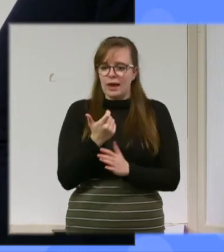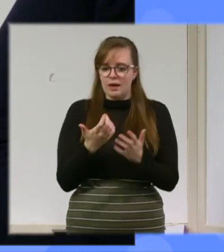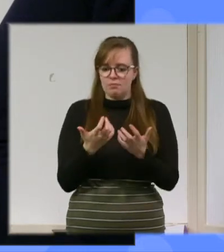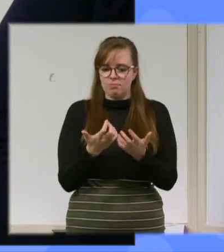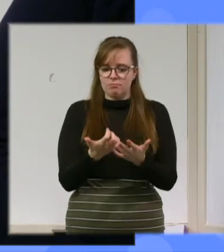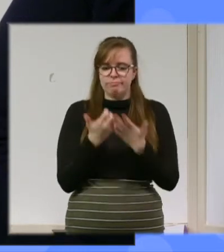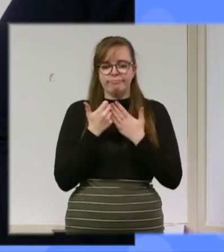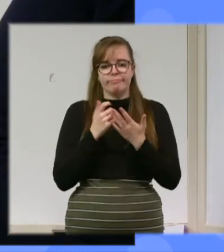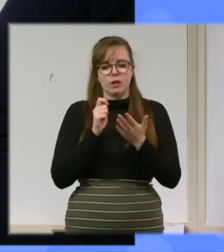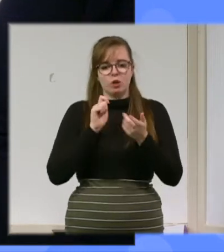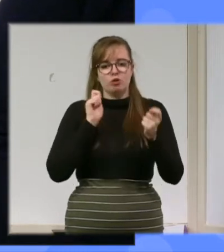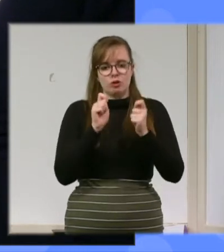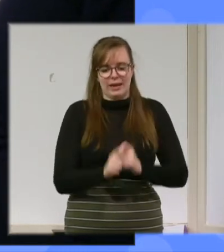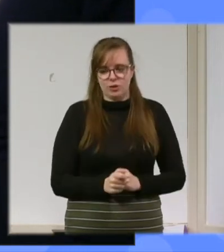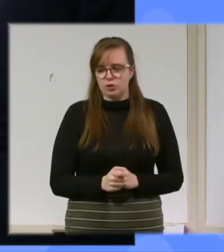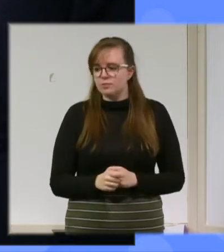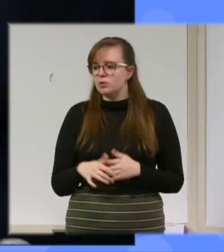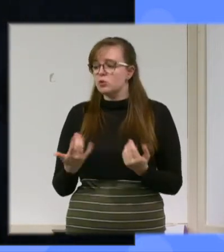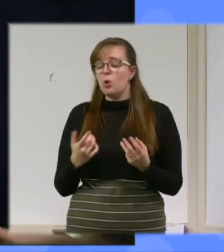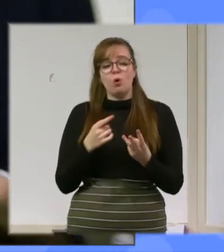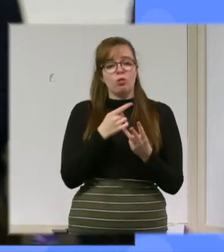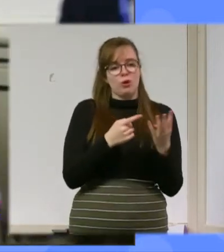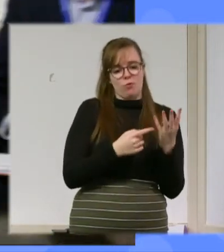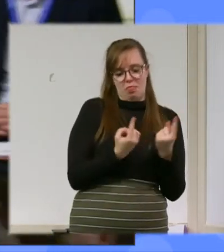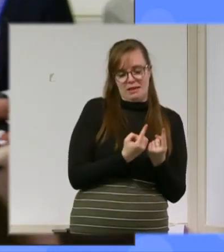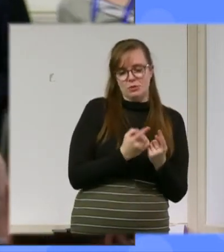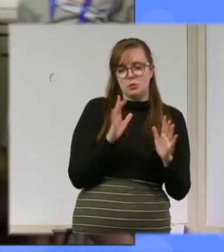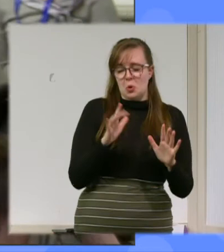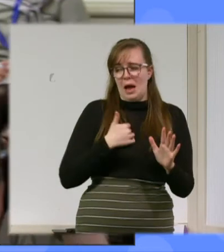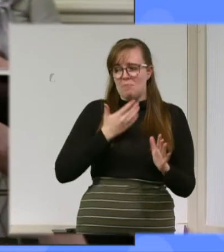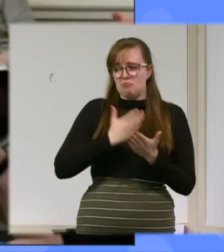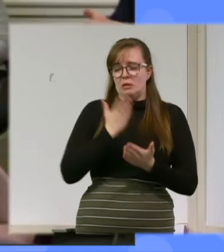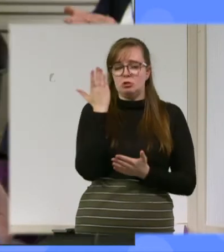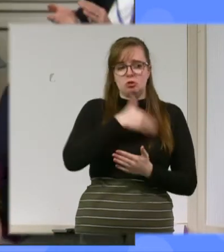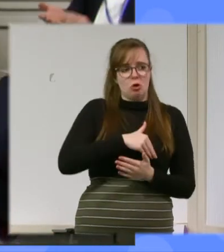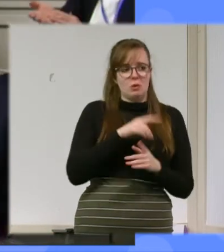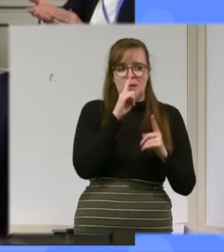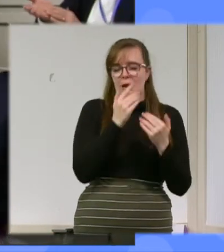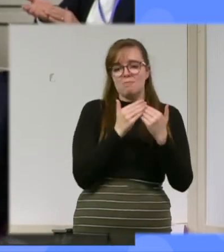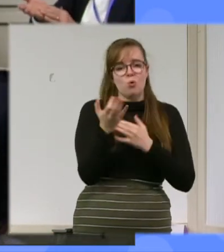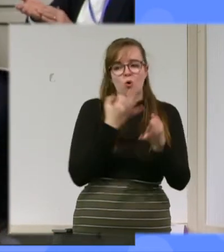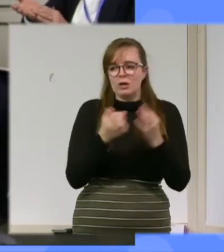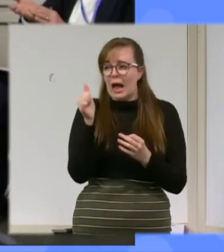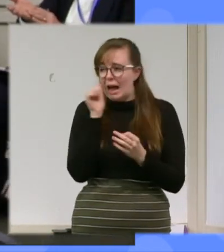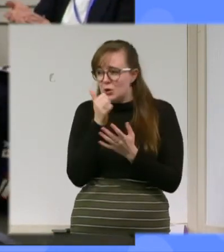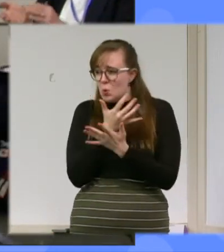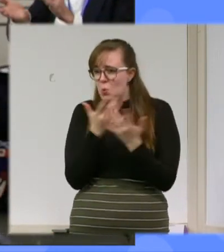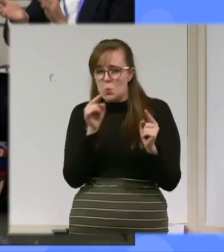scorned so three or four things to me firstly I am really sorry we couldn't have more questions I know there were others of you caught my eye we will